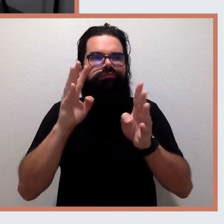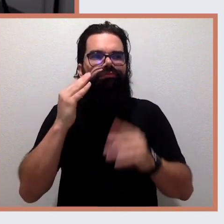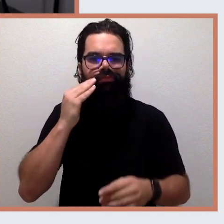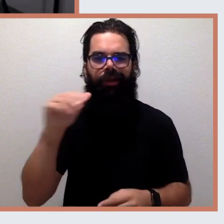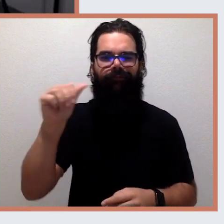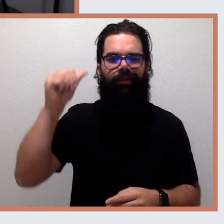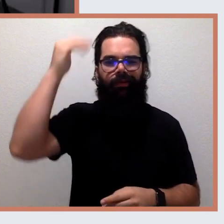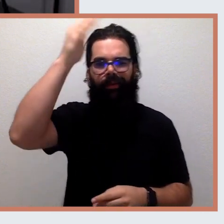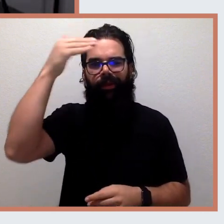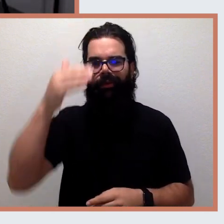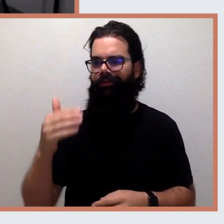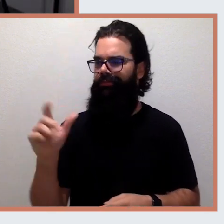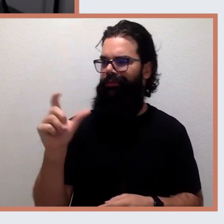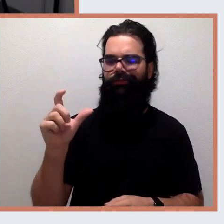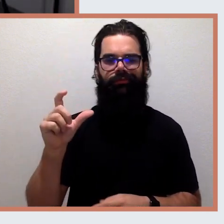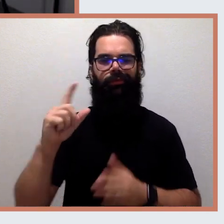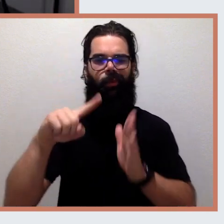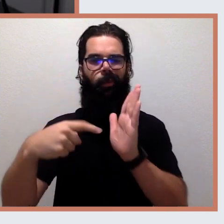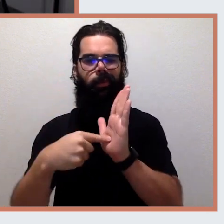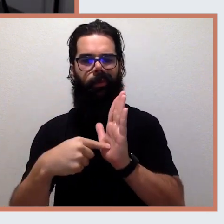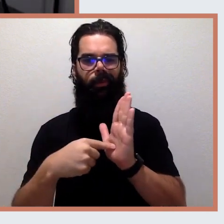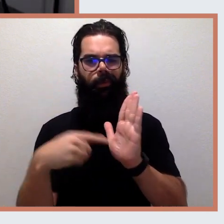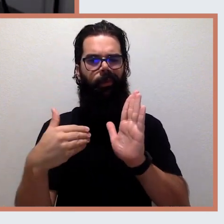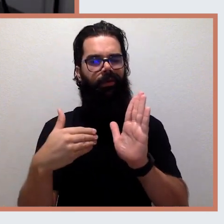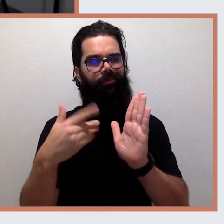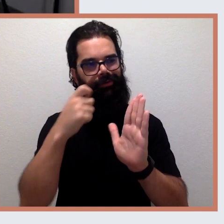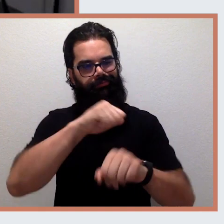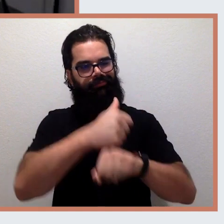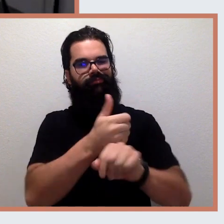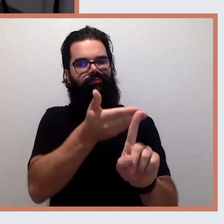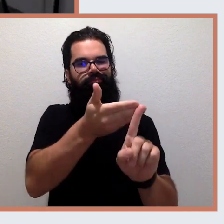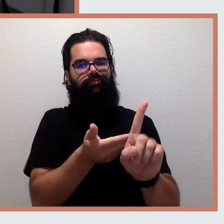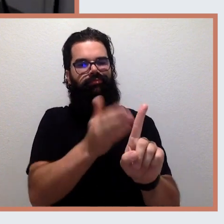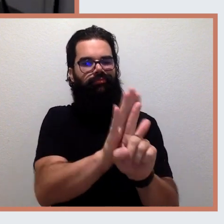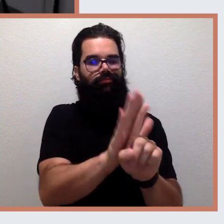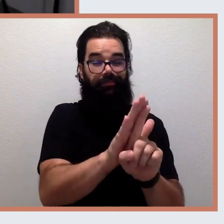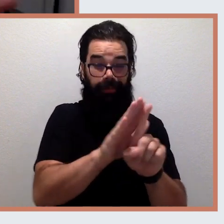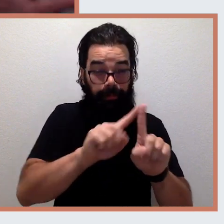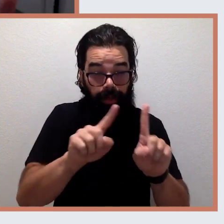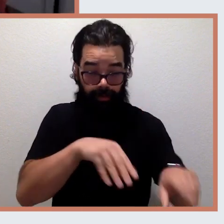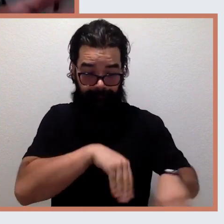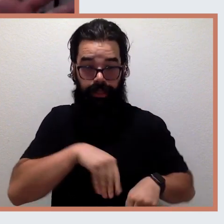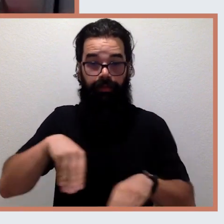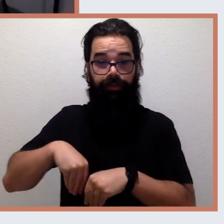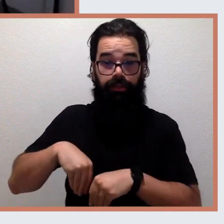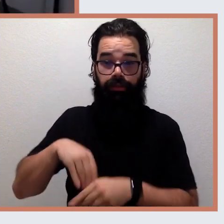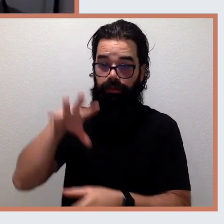like Afghani Muslim role, basically kind of true to him, but about like a Navy SEAL in the show.